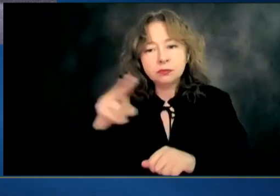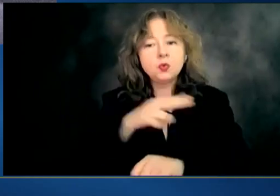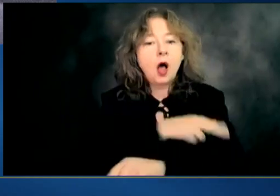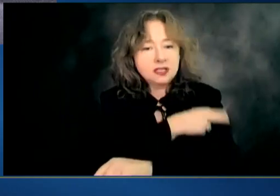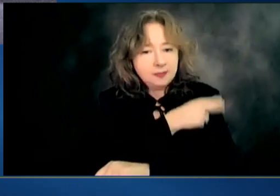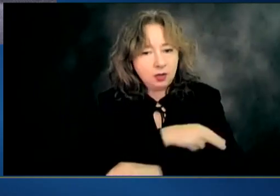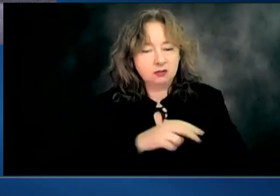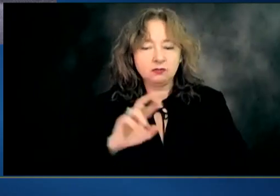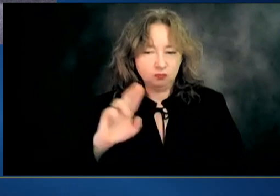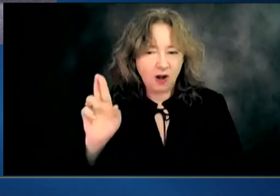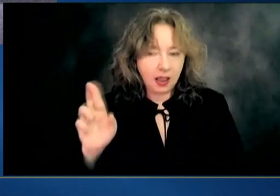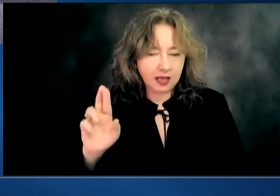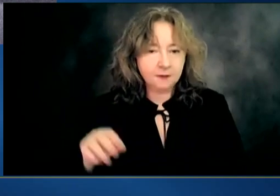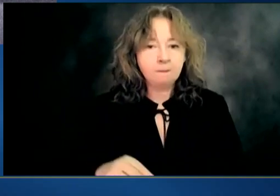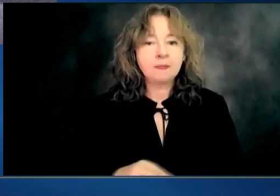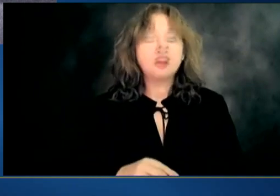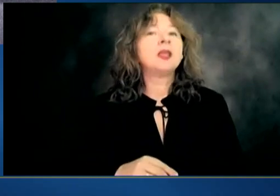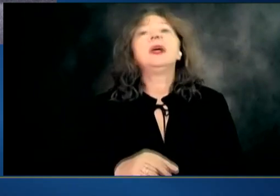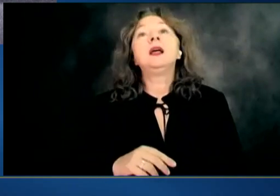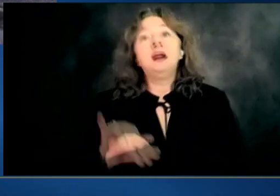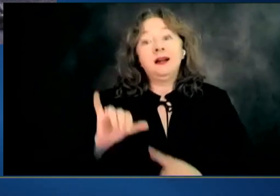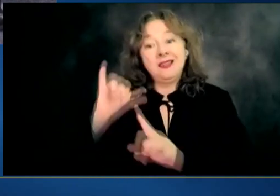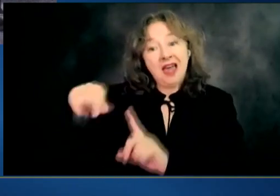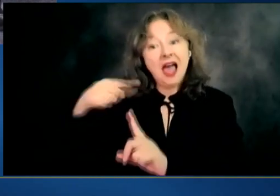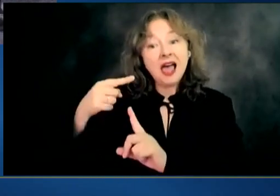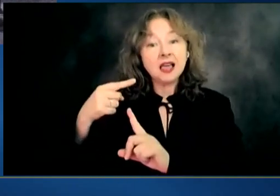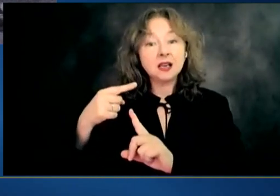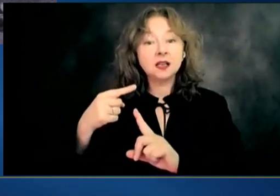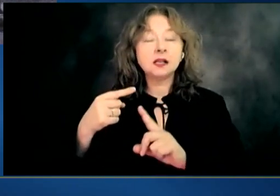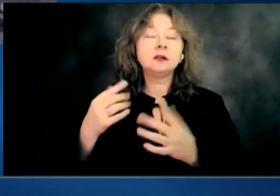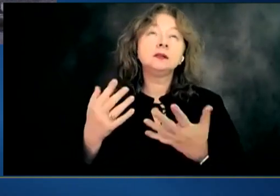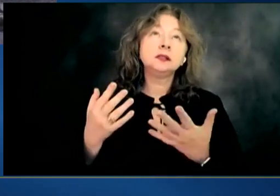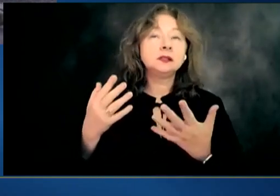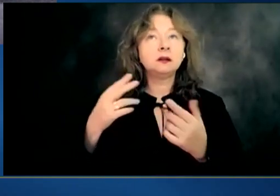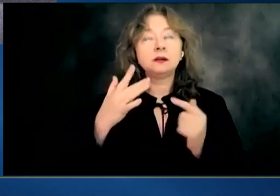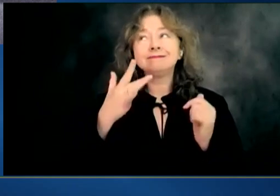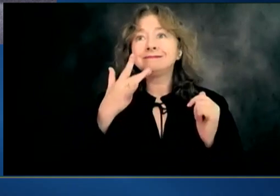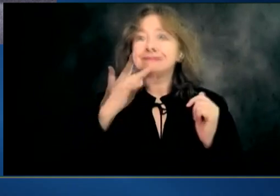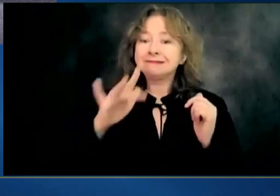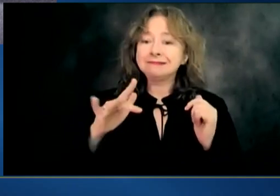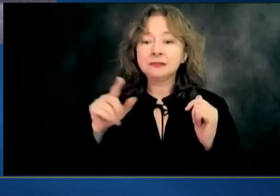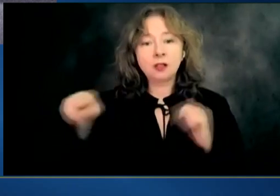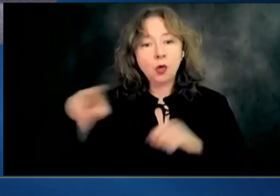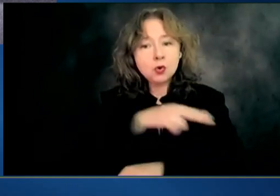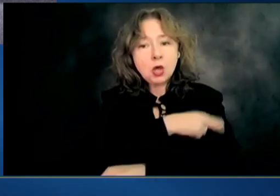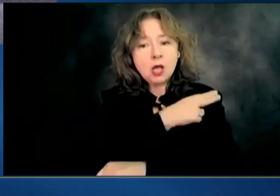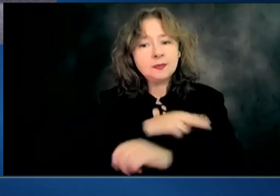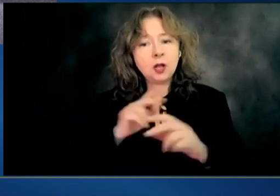Now, when that happened, fortunately, the hospital staff in Raleigh were able to recognize that my